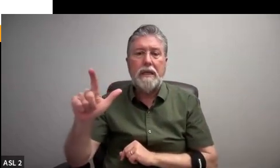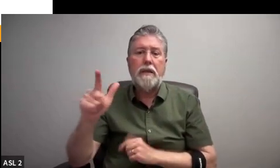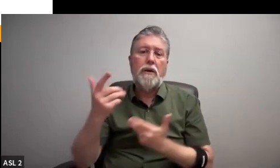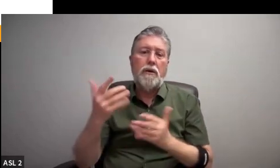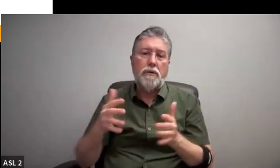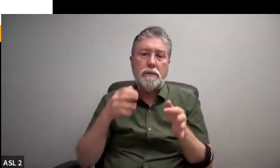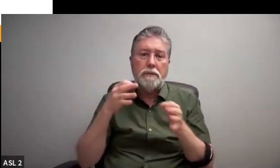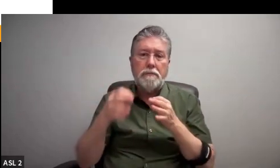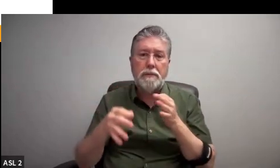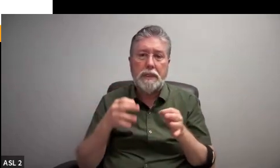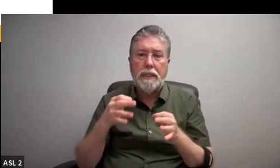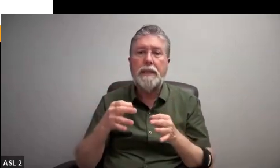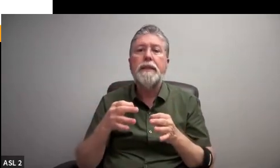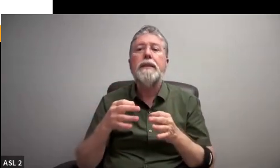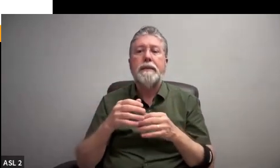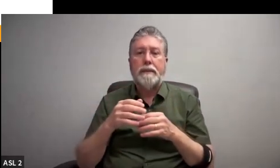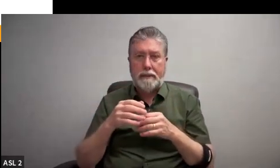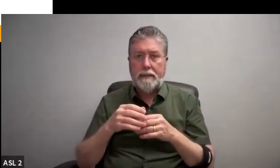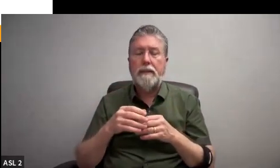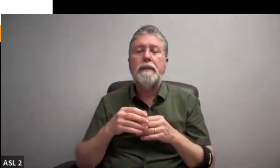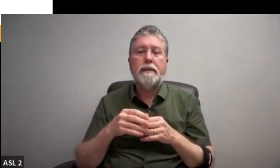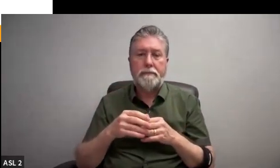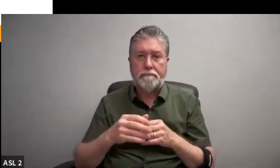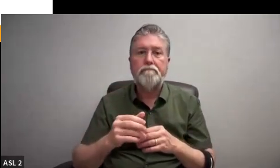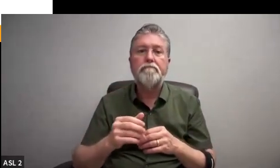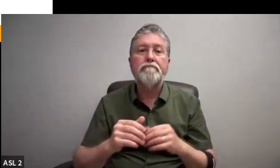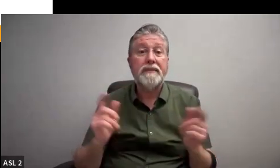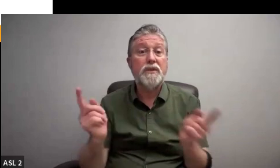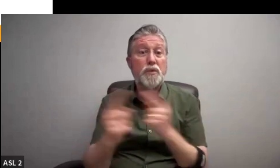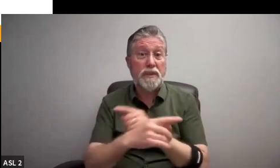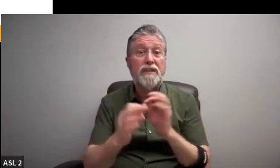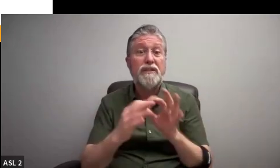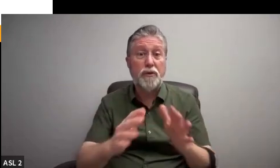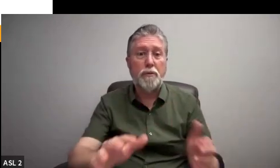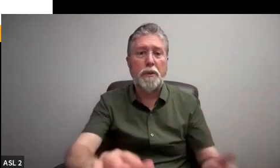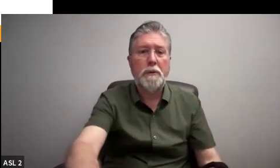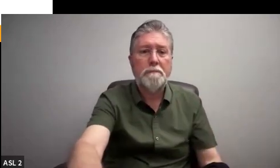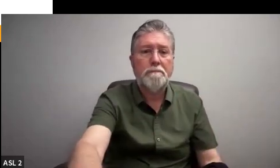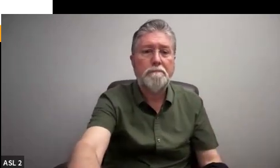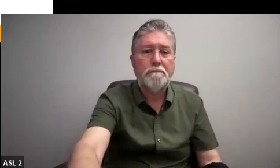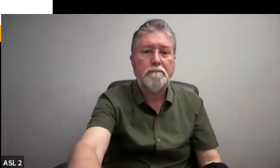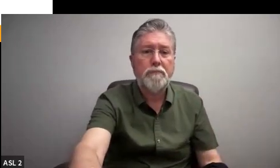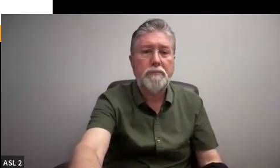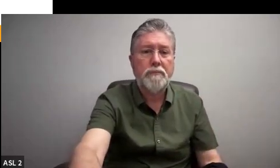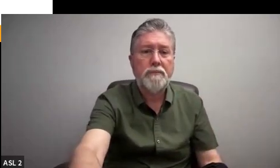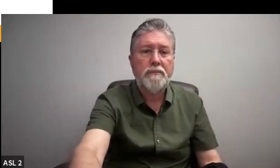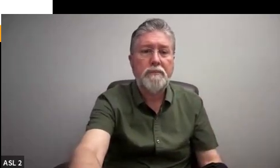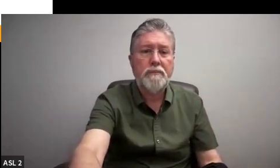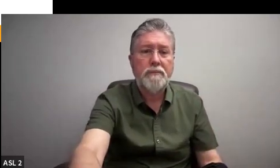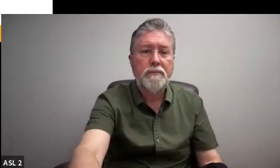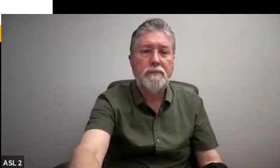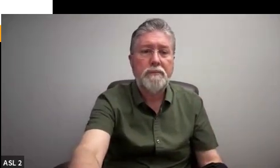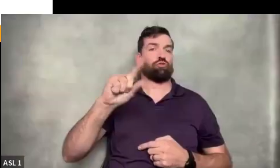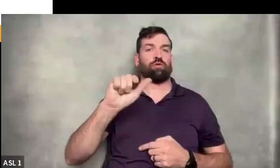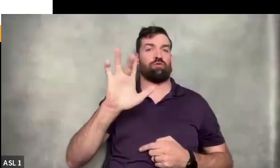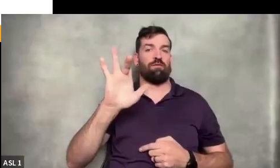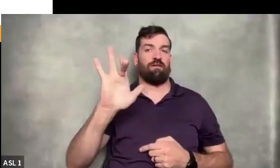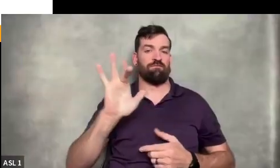is providing an extended implementation time frame until October 1st of 2025 and we are providing